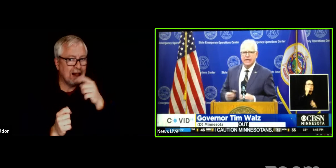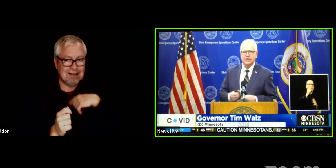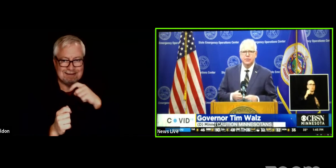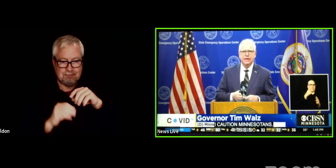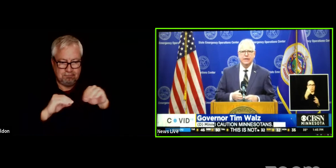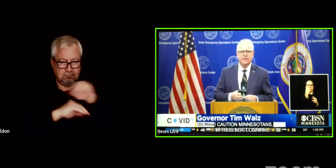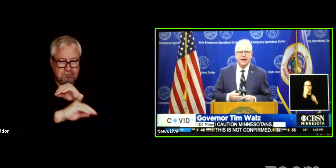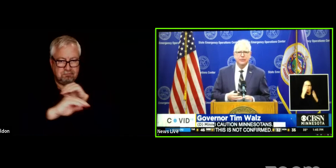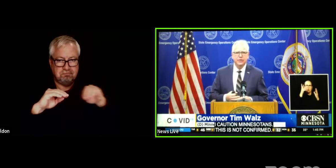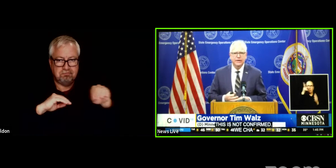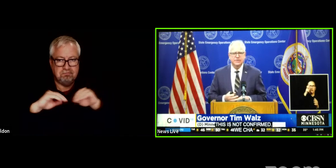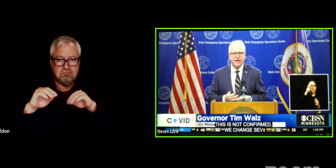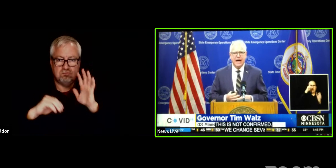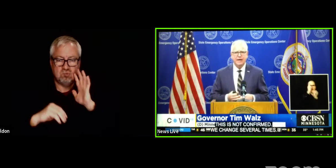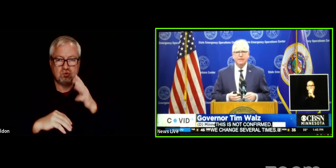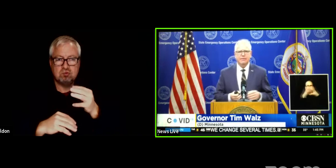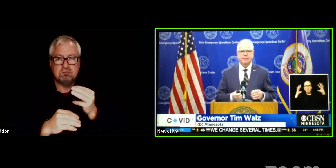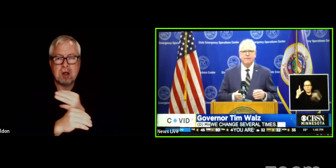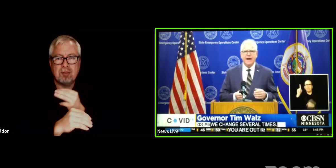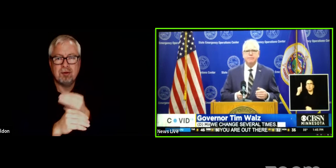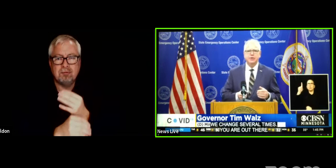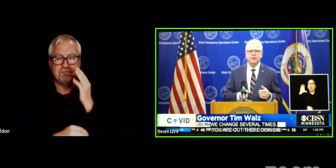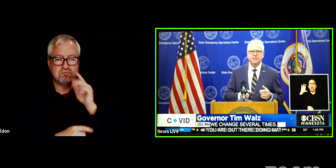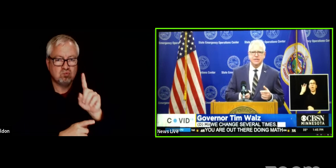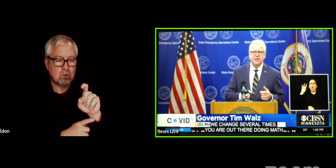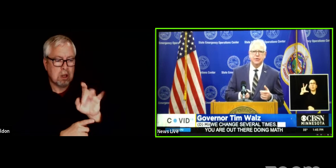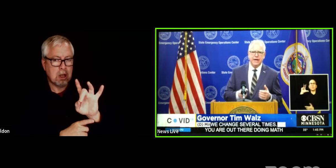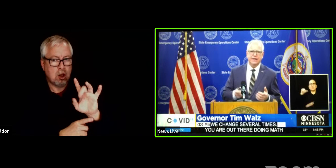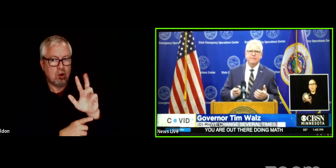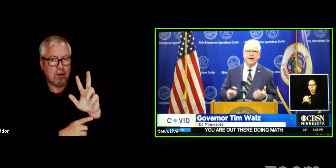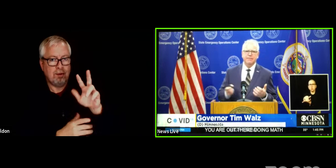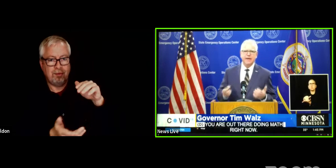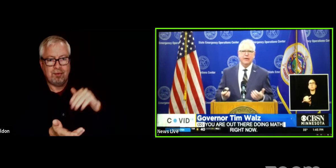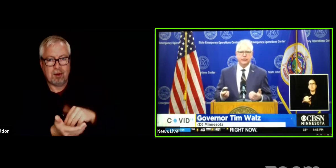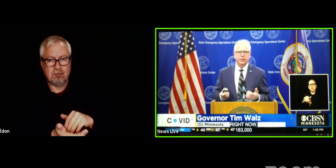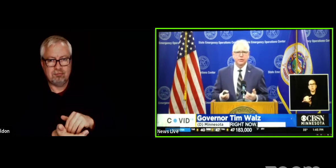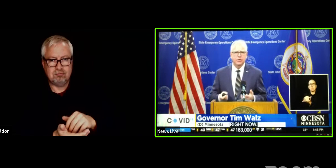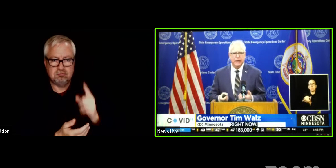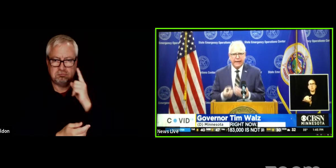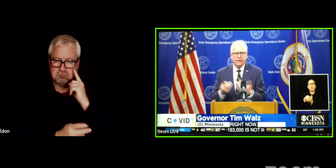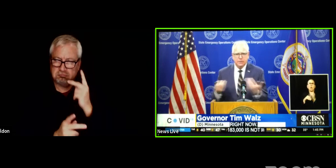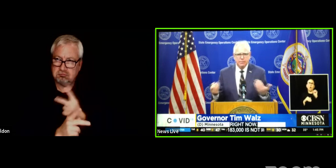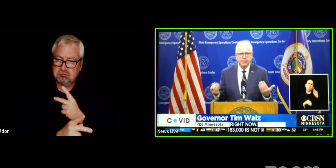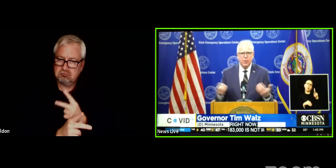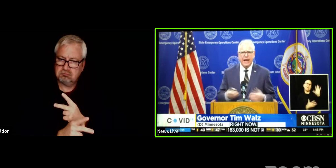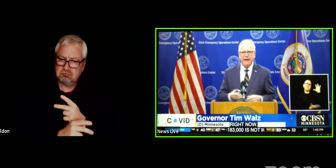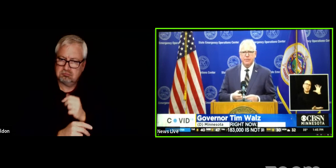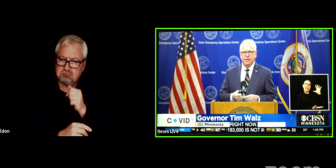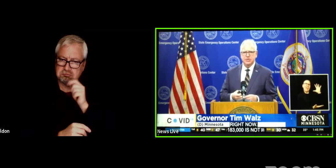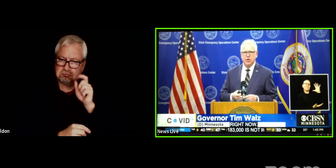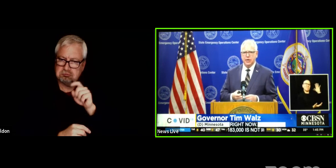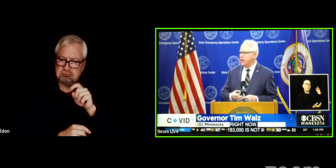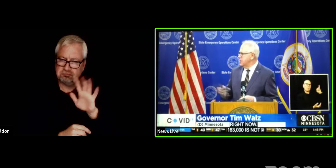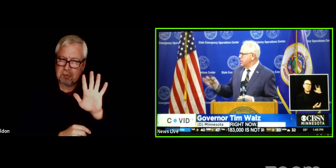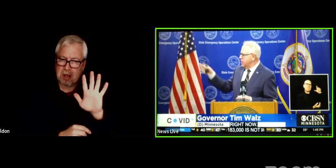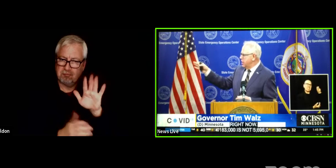183,000 IS NOT 5,695,000, LIKE THE PEOPLE WE HAVE IN MINNESOTA.